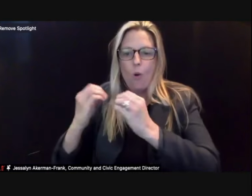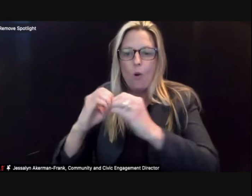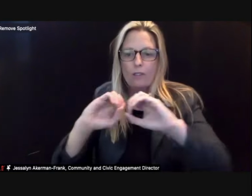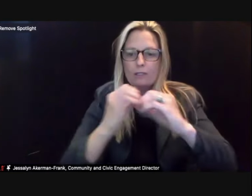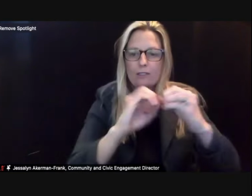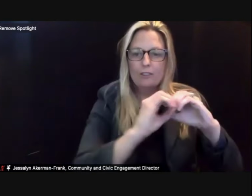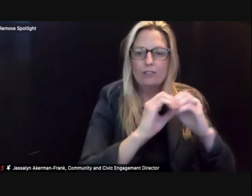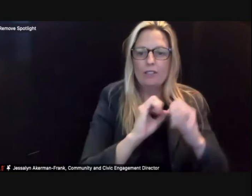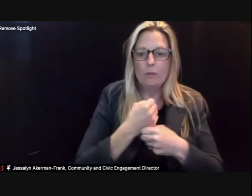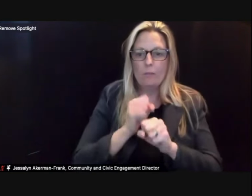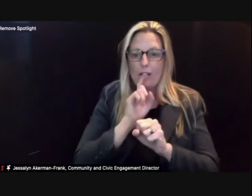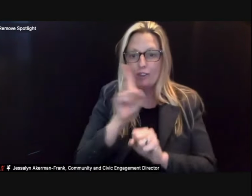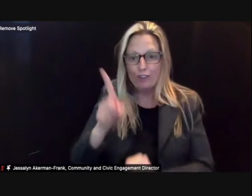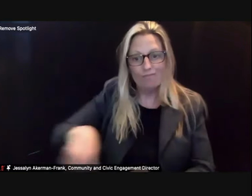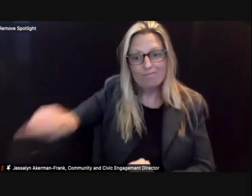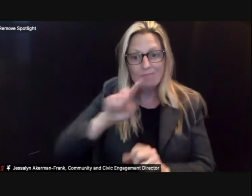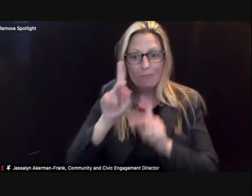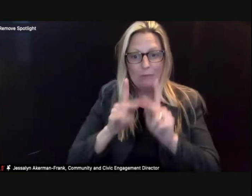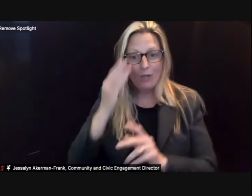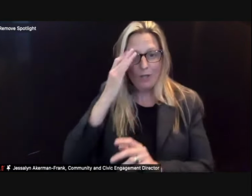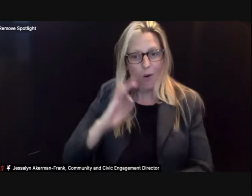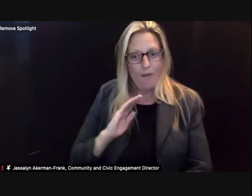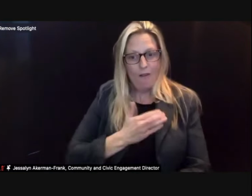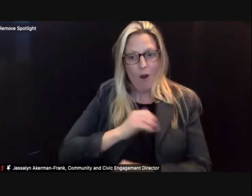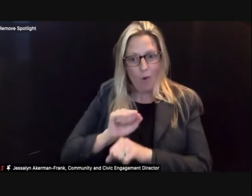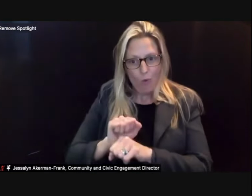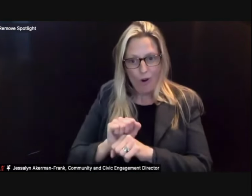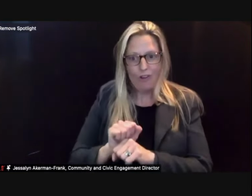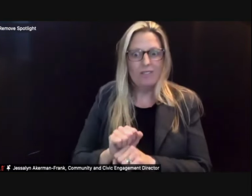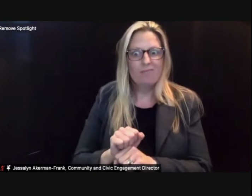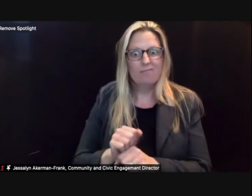to make sure that people know about our work. Maybe